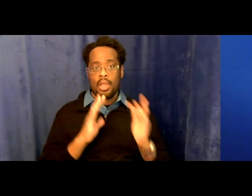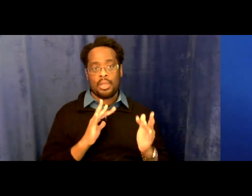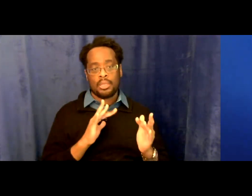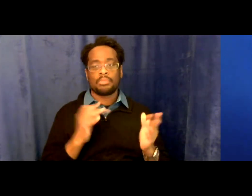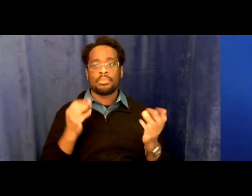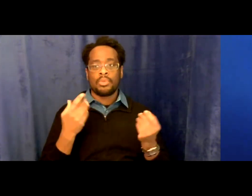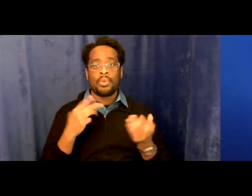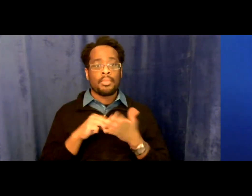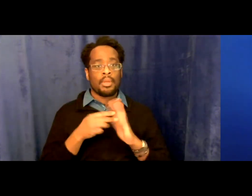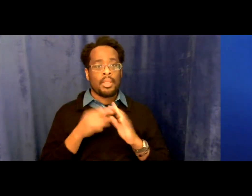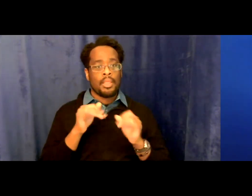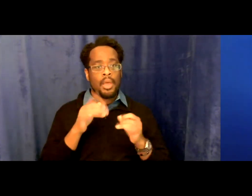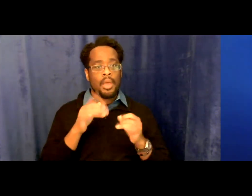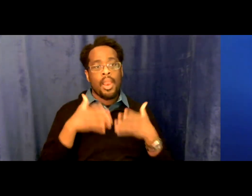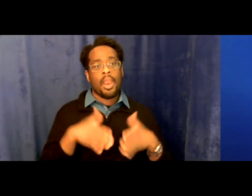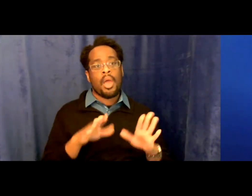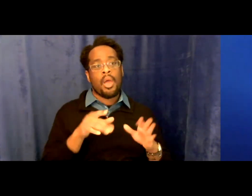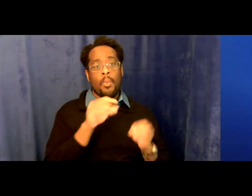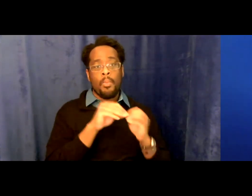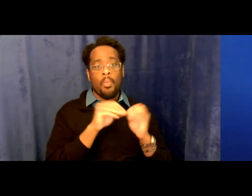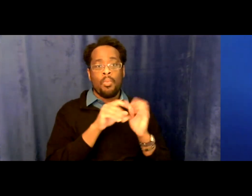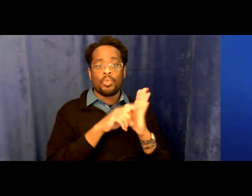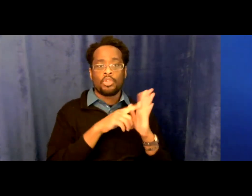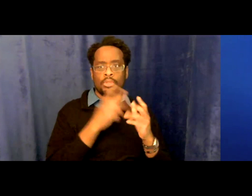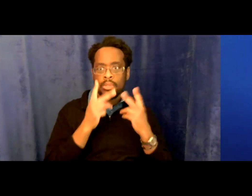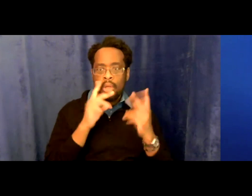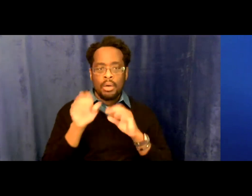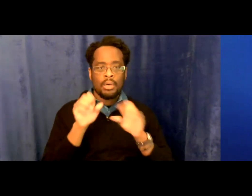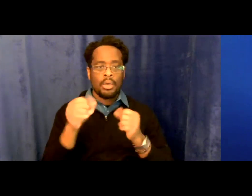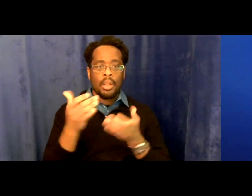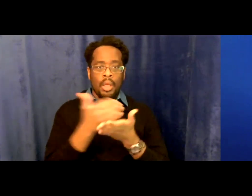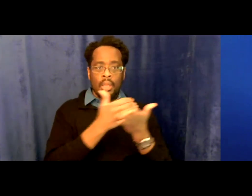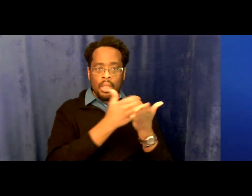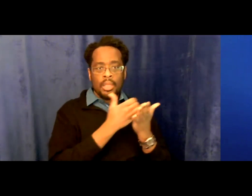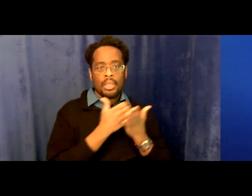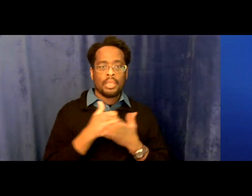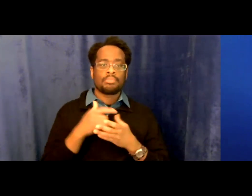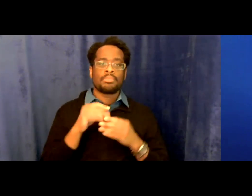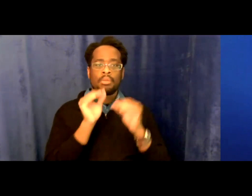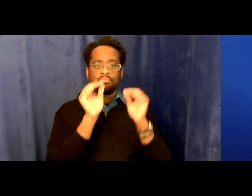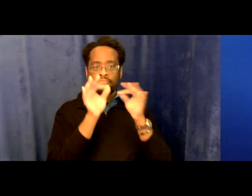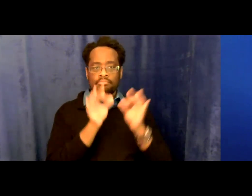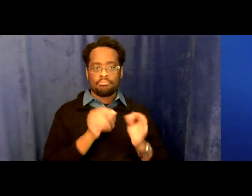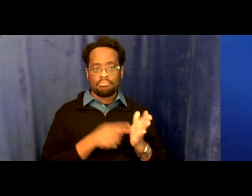in the culture online and i think that allows uh more people to see that and add to that research